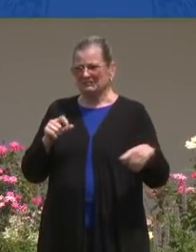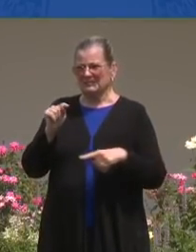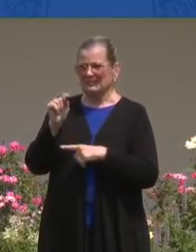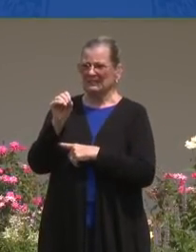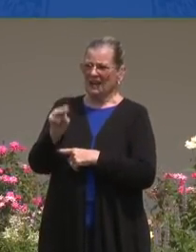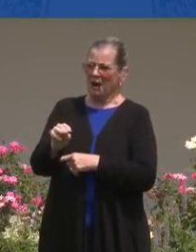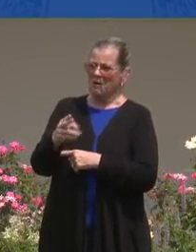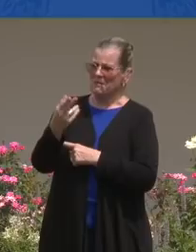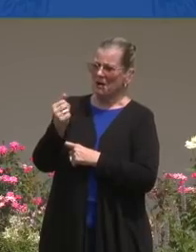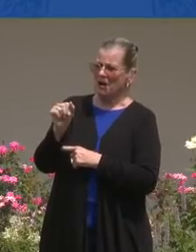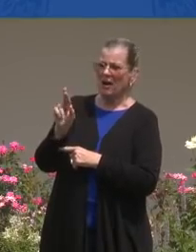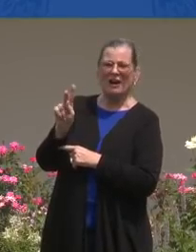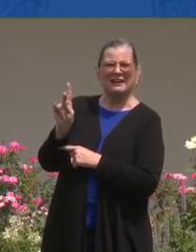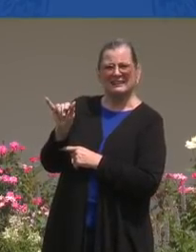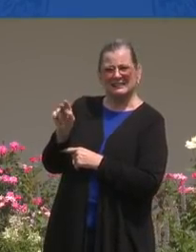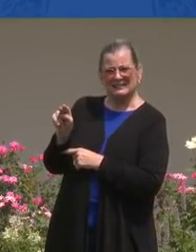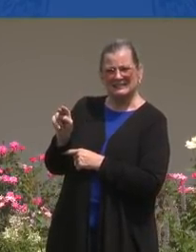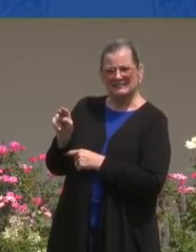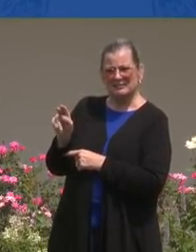that I am aware of in the United States Senate.